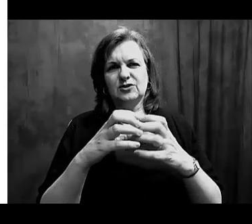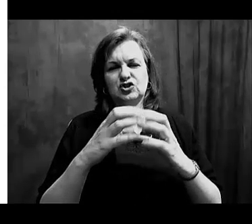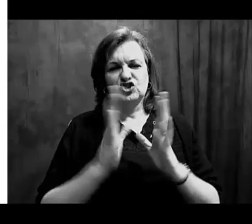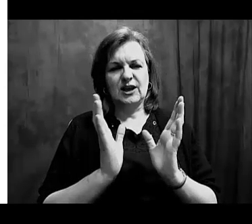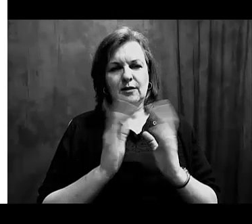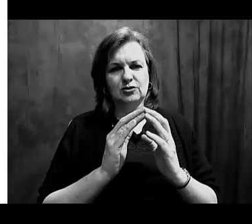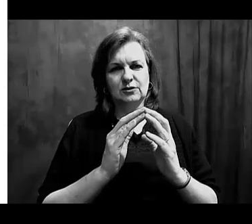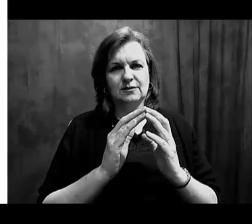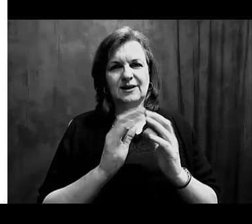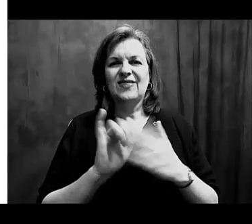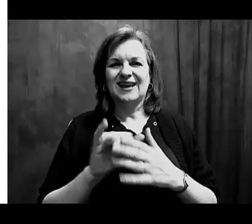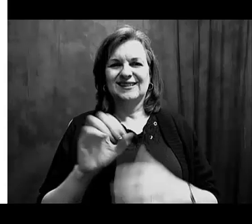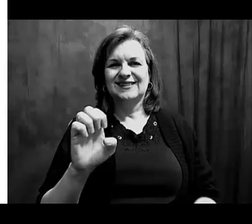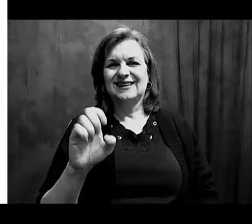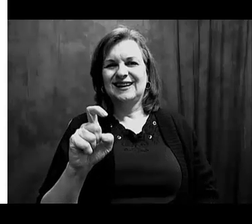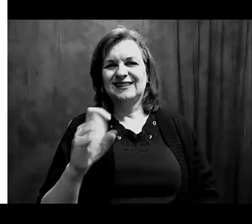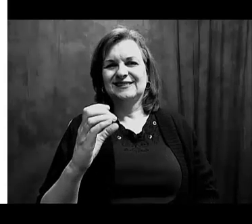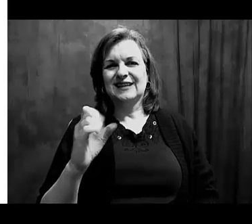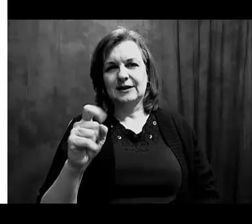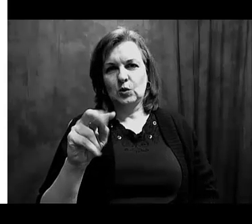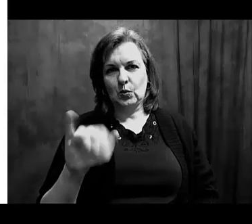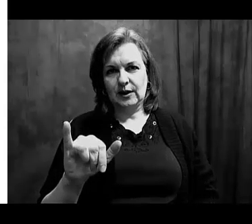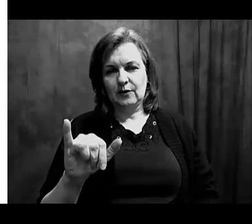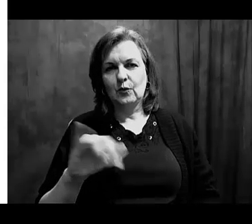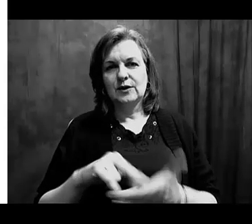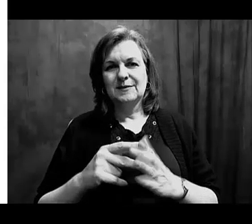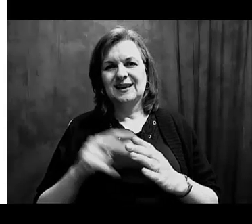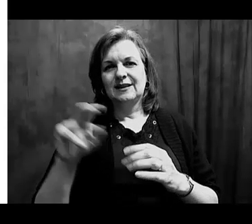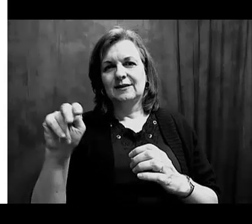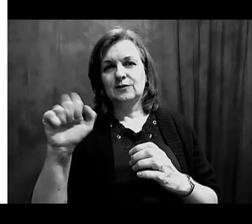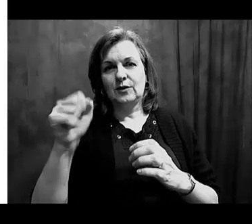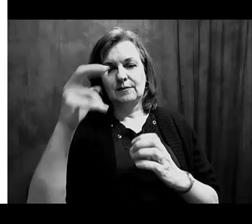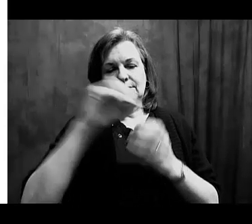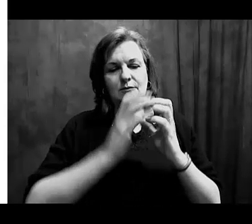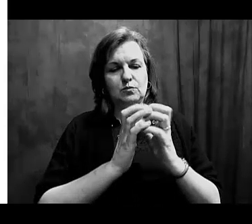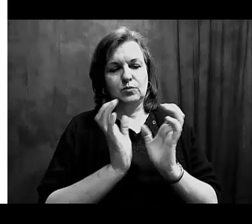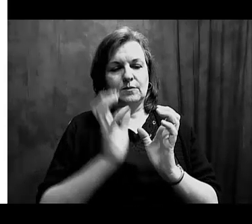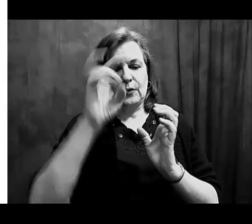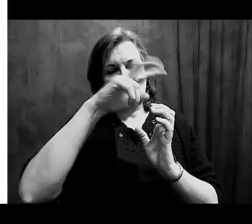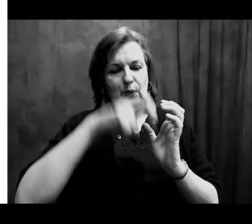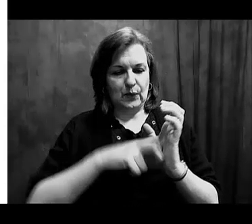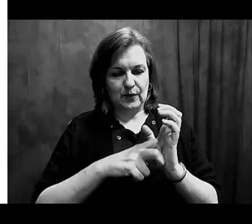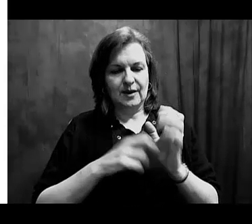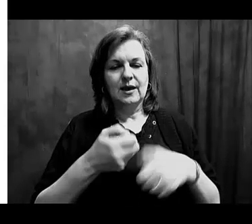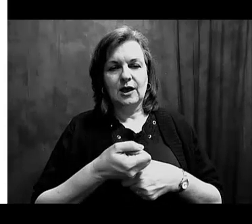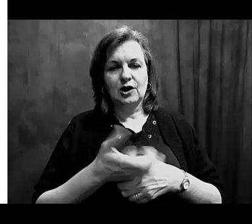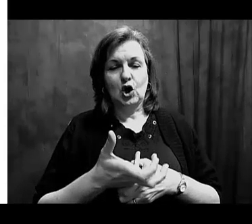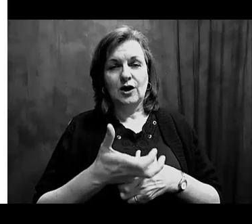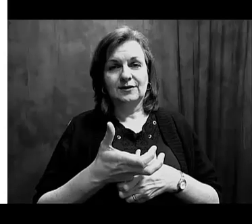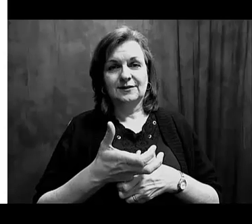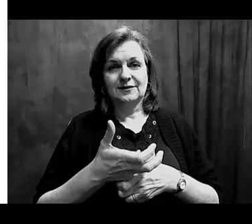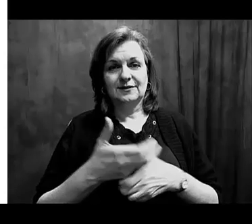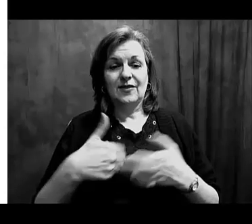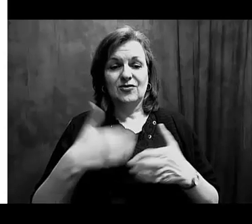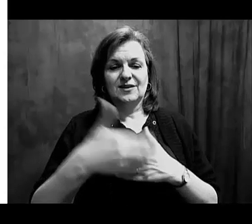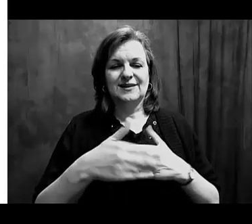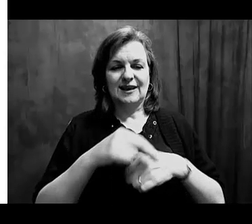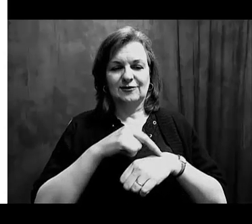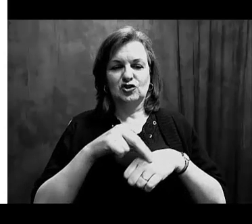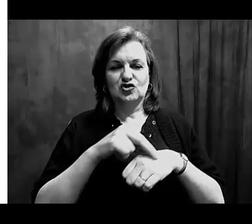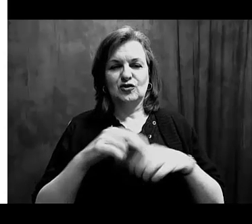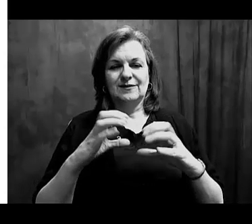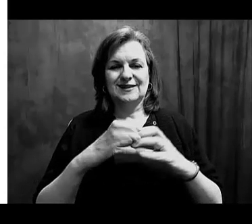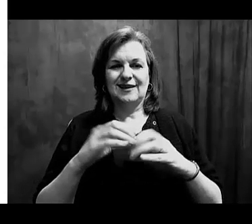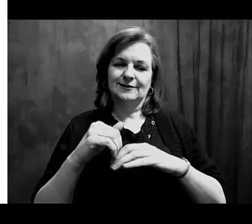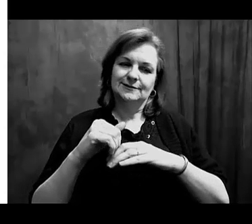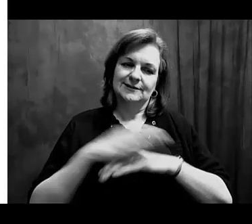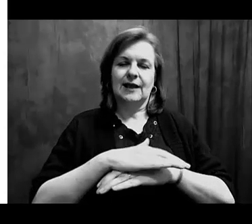it means that it's going to cause the next cell to actually send an action potential